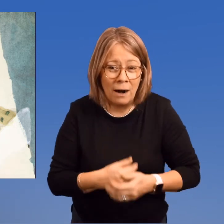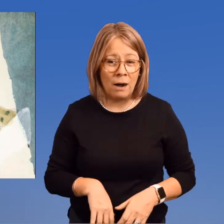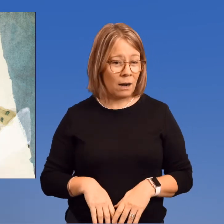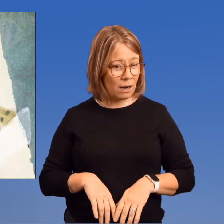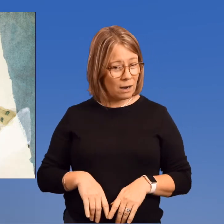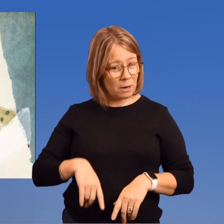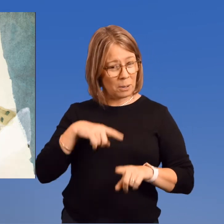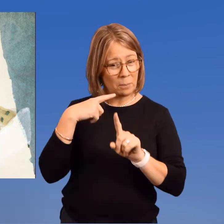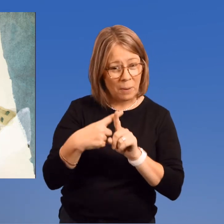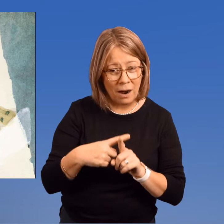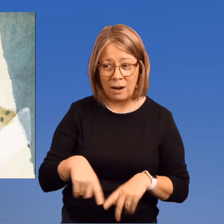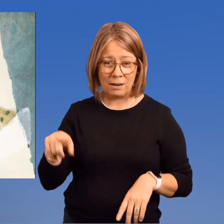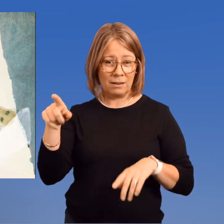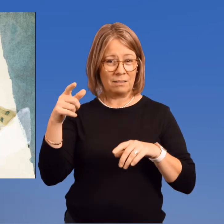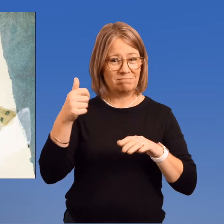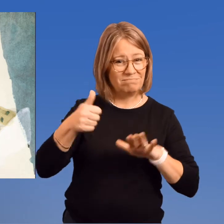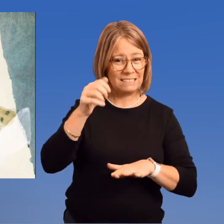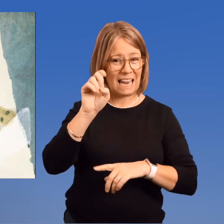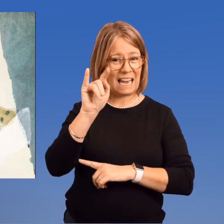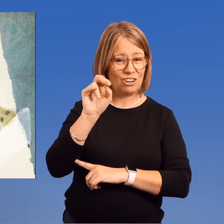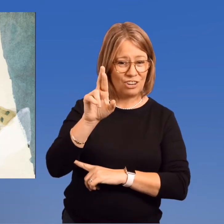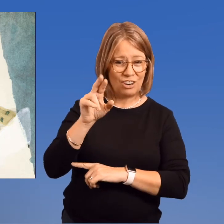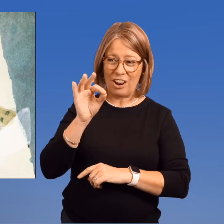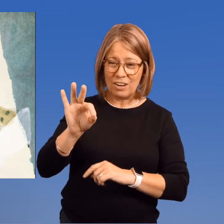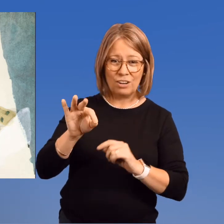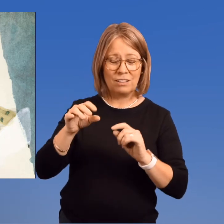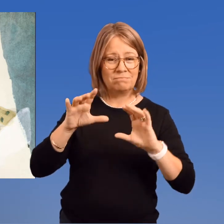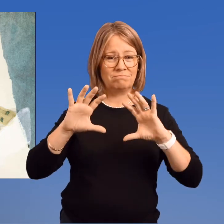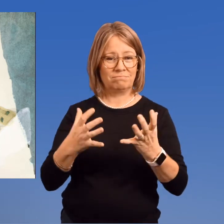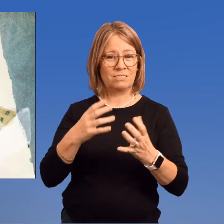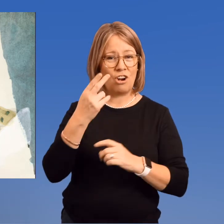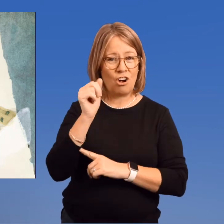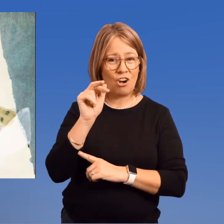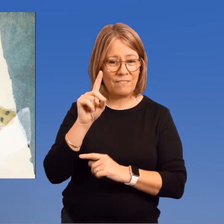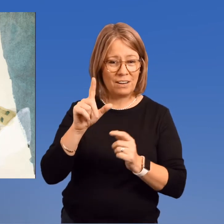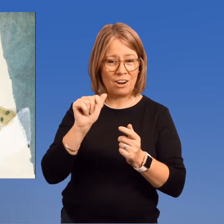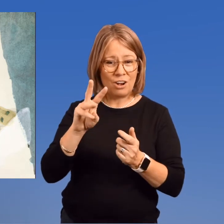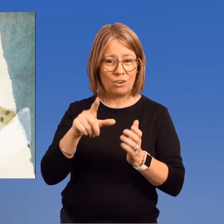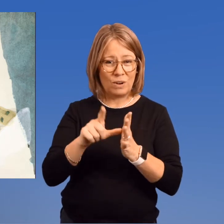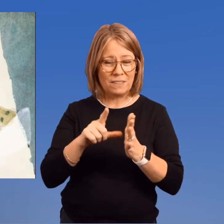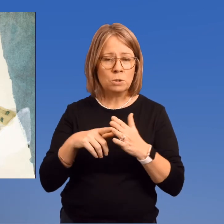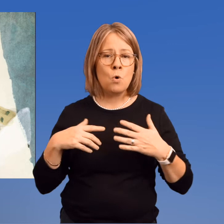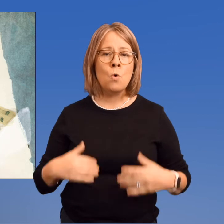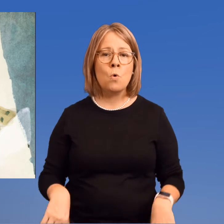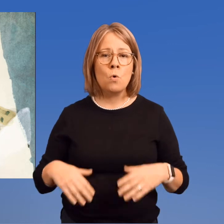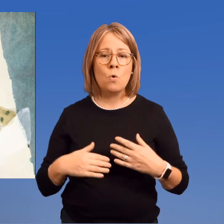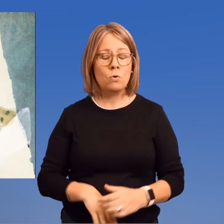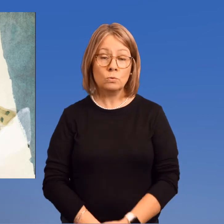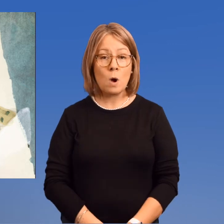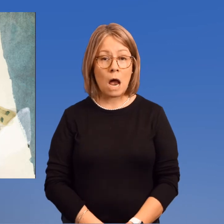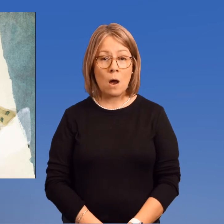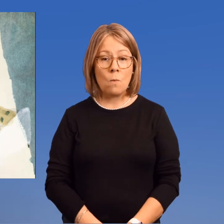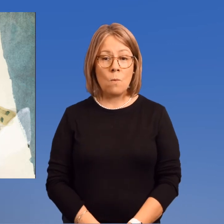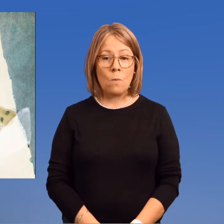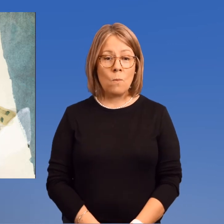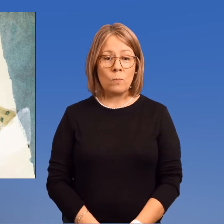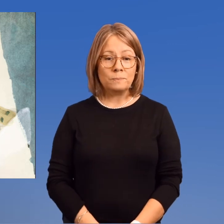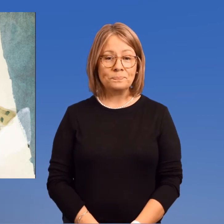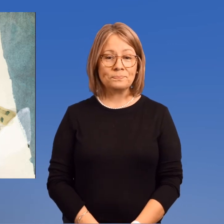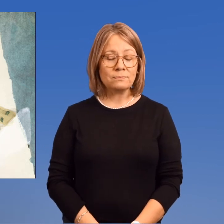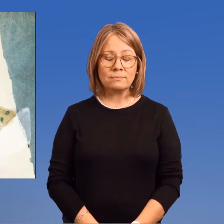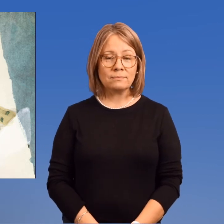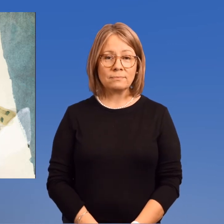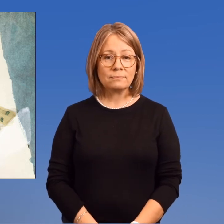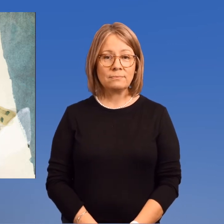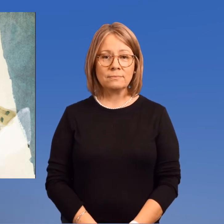and took care of their baby while being the editor of a Harvard Law Review.